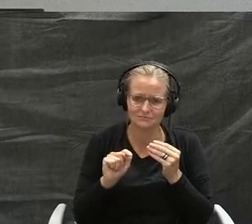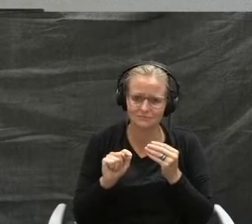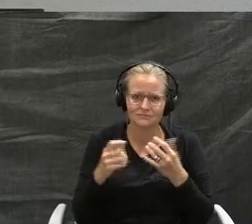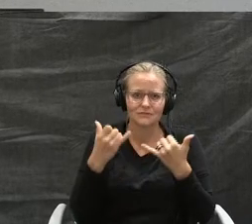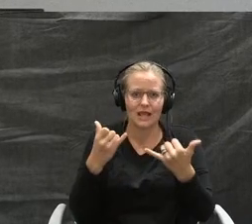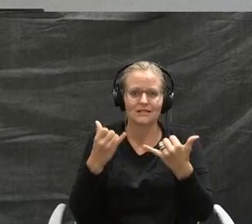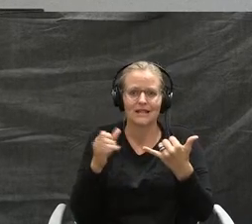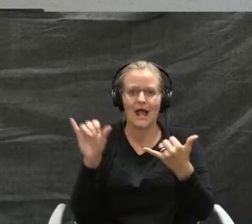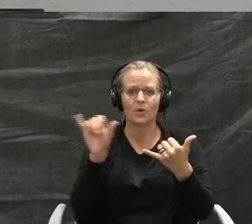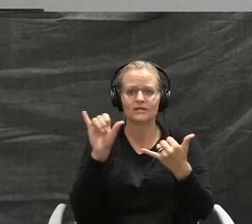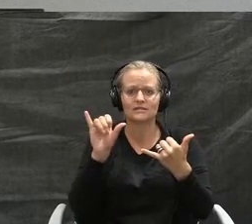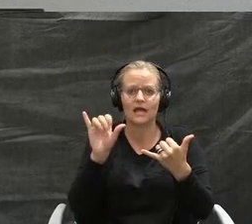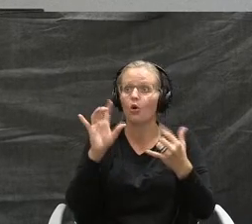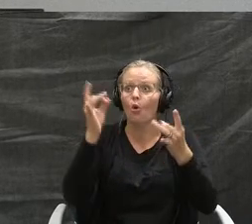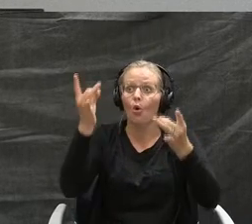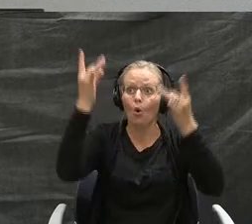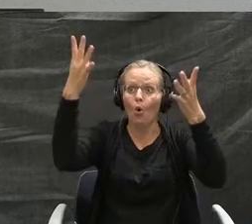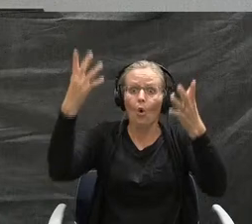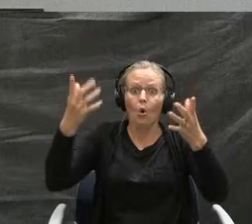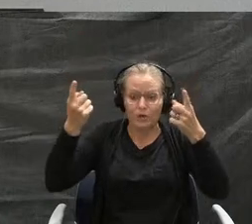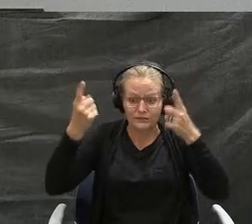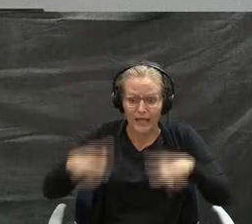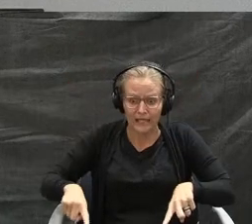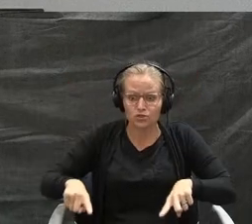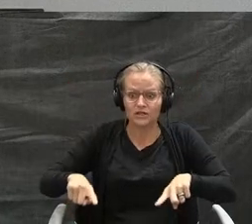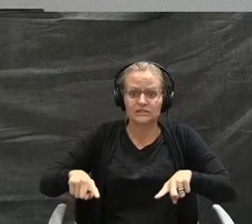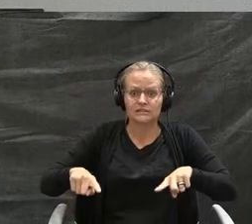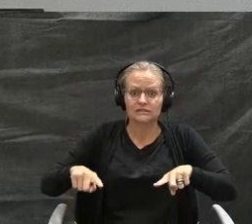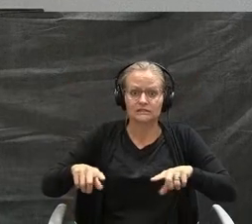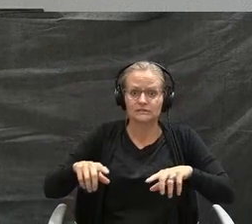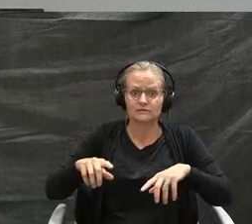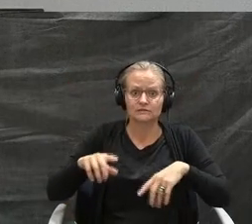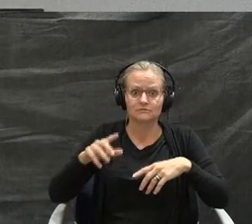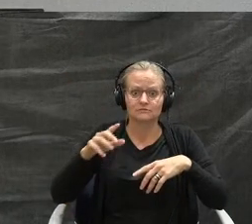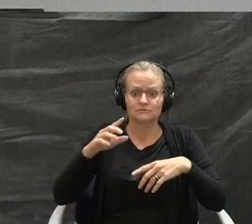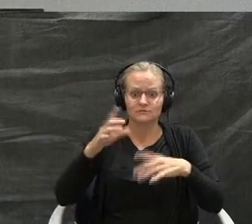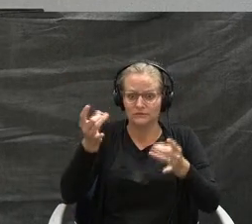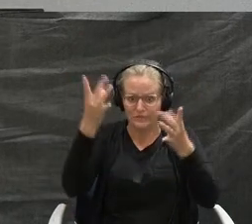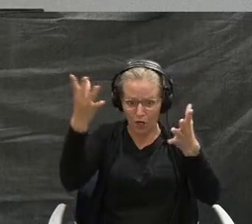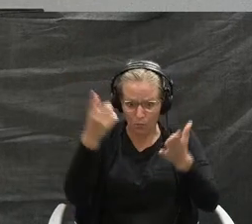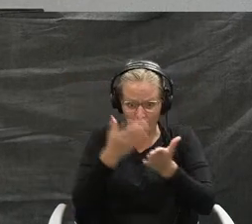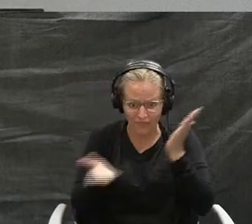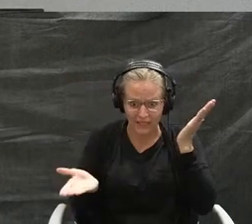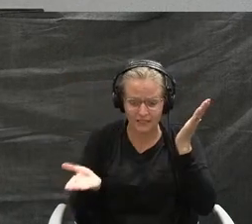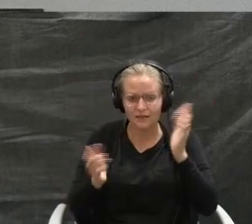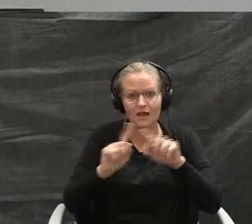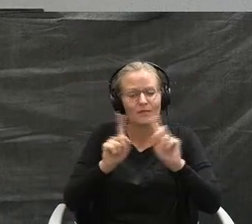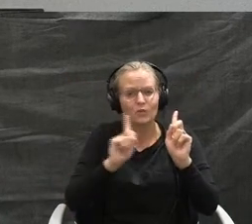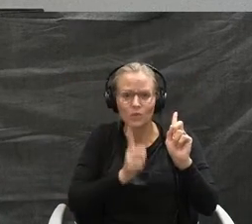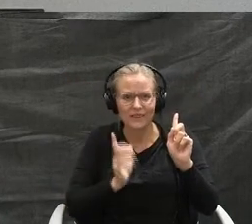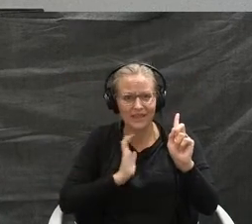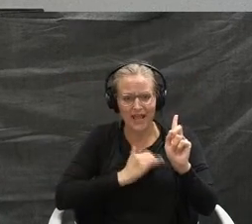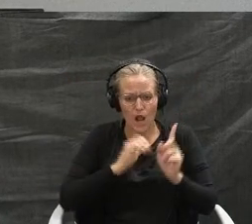when in fact with our situation it's not going to be that dangerous and we're going to take all the precautions in the